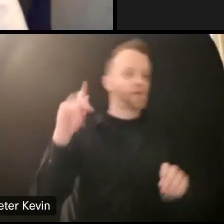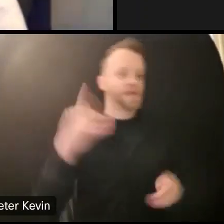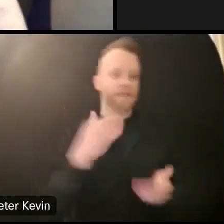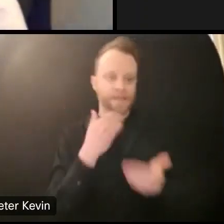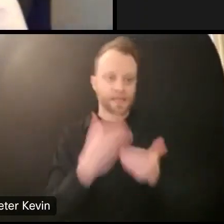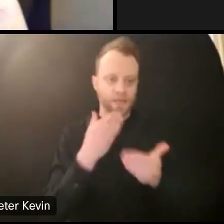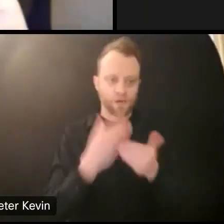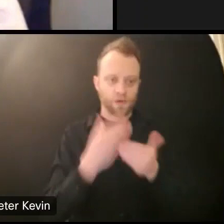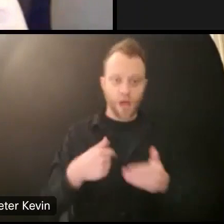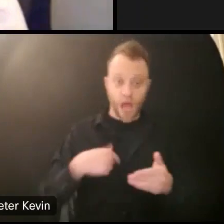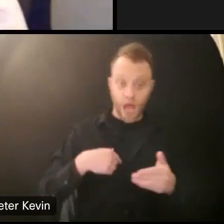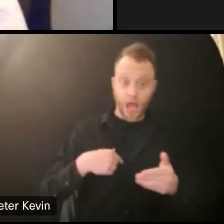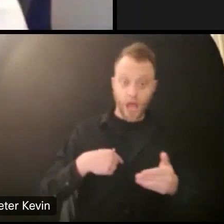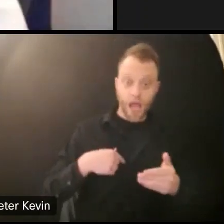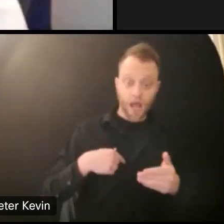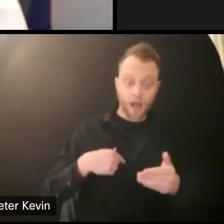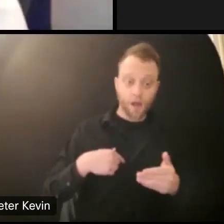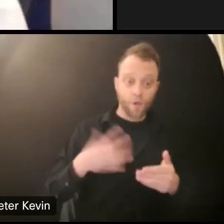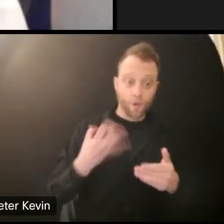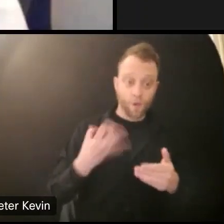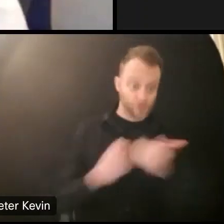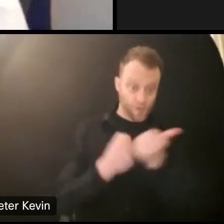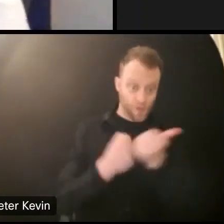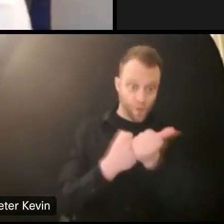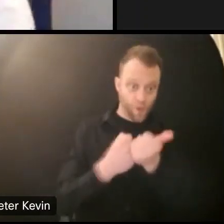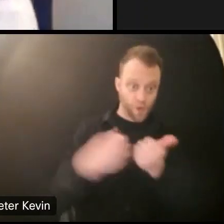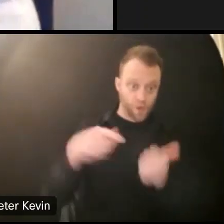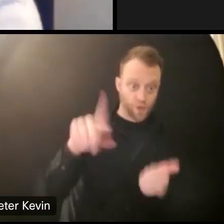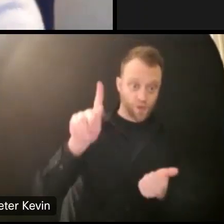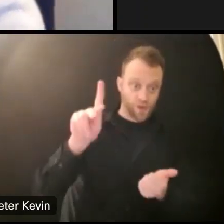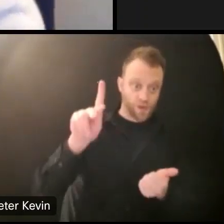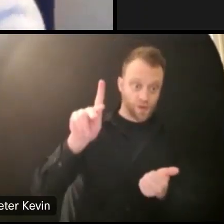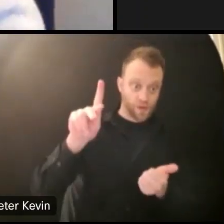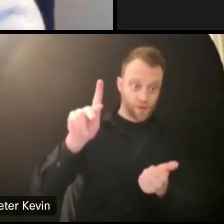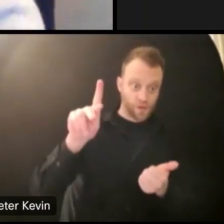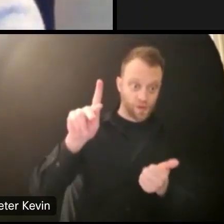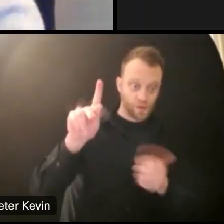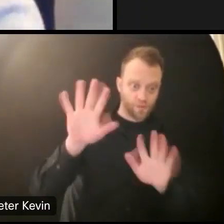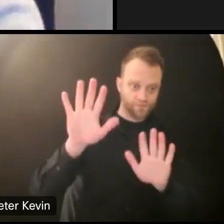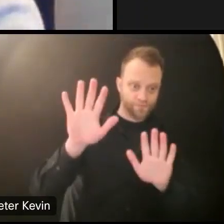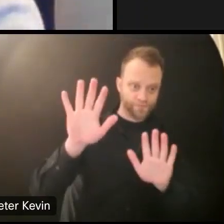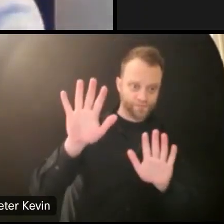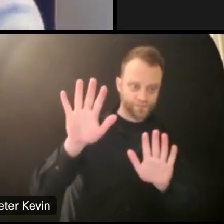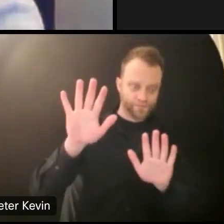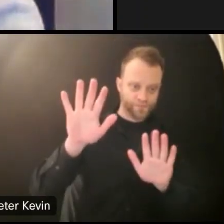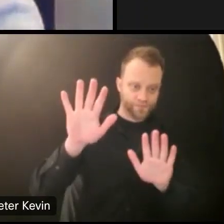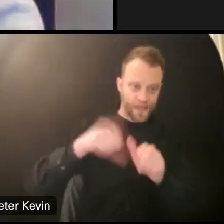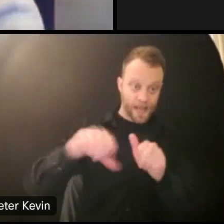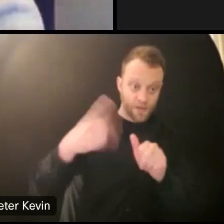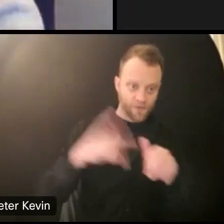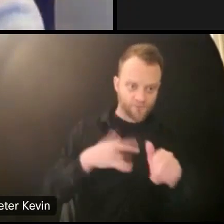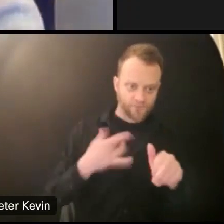that it was very difficult joining this Webinar. I guess if you don't have Microsoft Edge as a